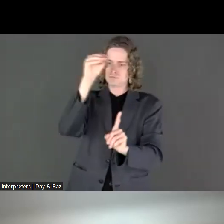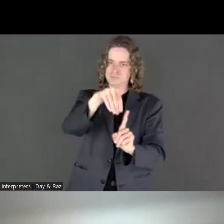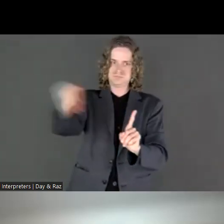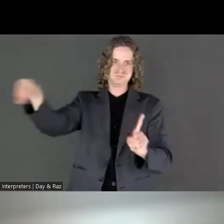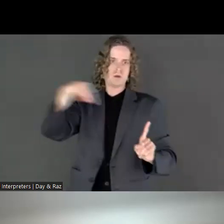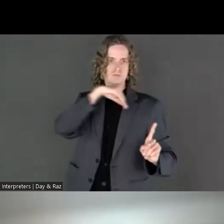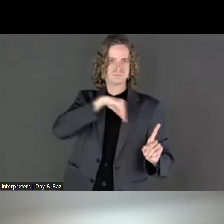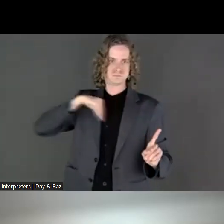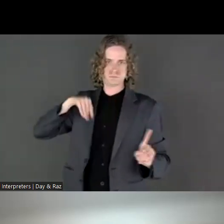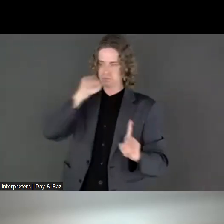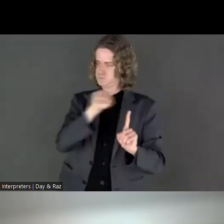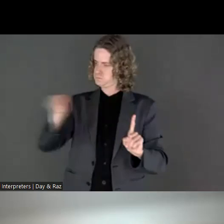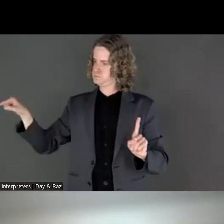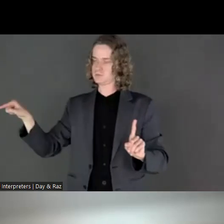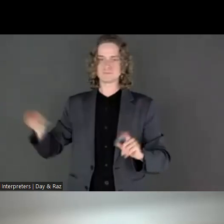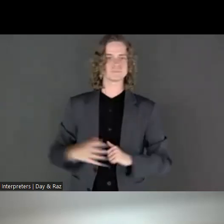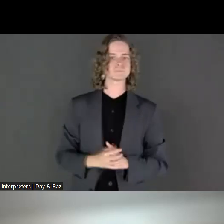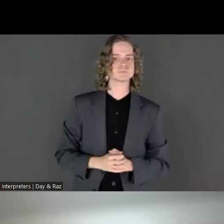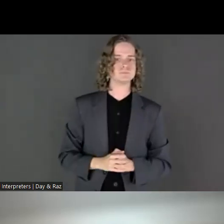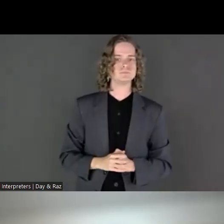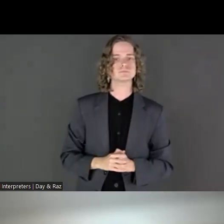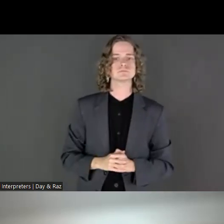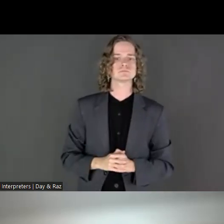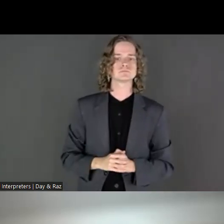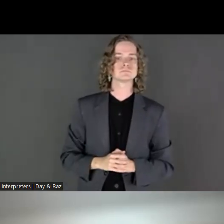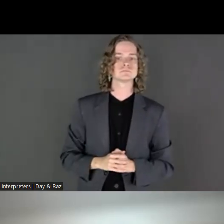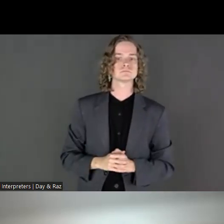And then lastly, that I want to share briefly is the work that is